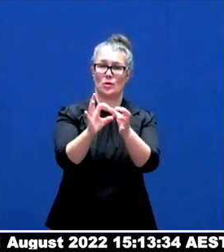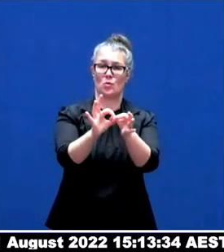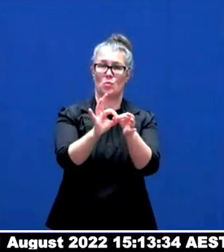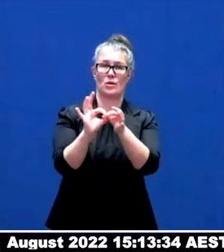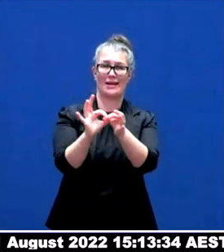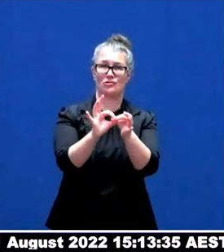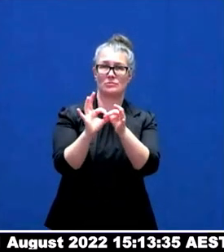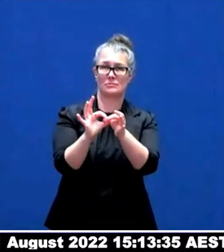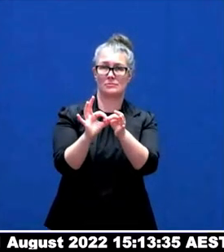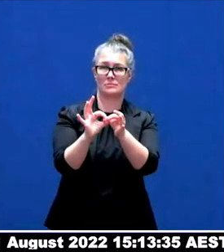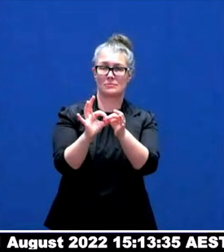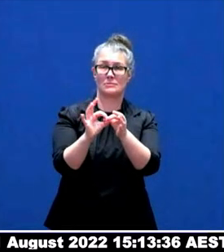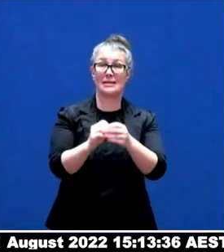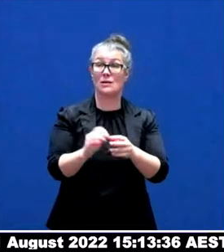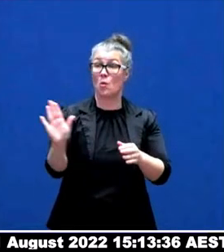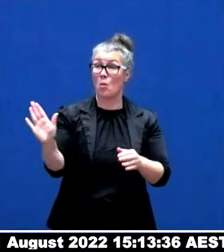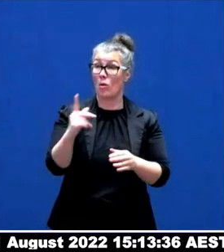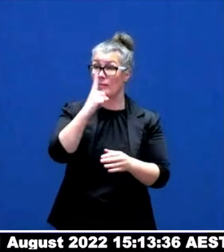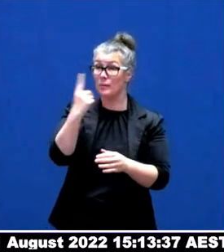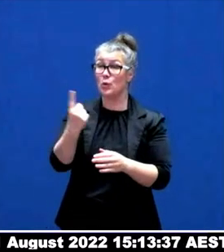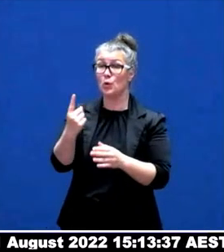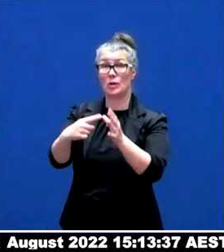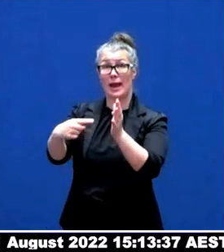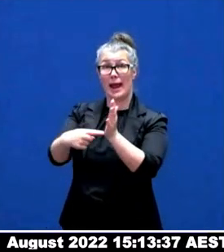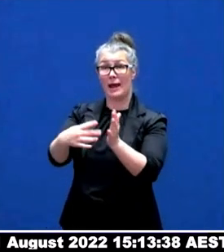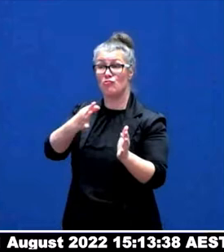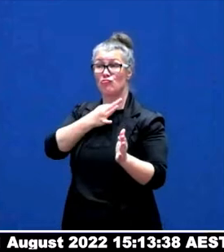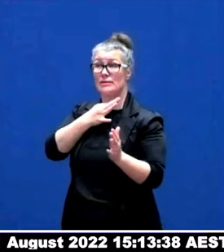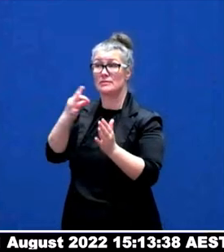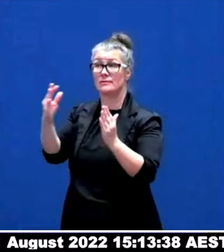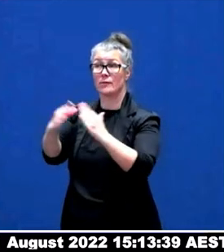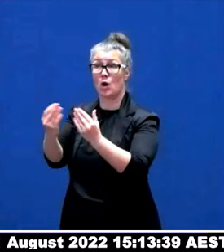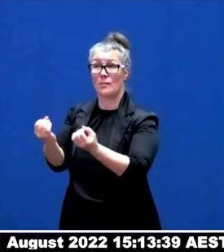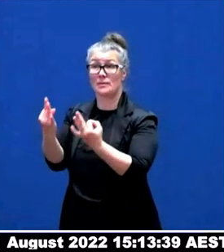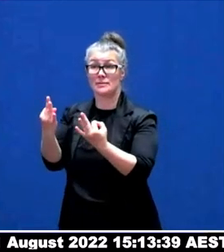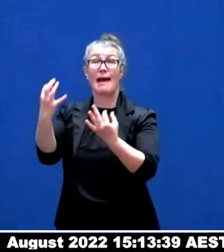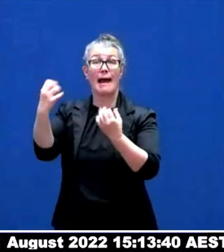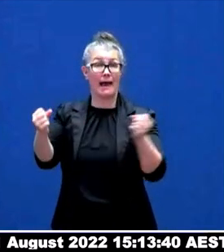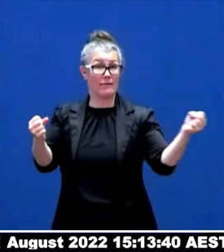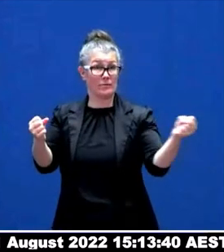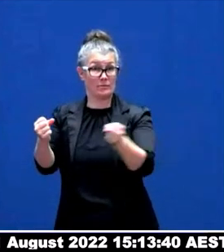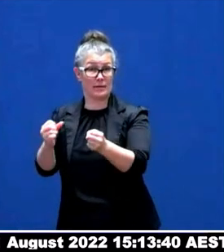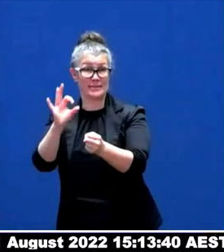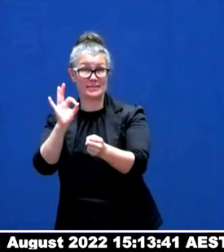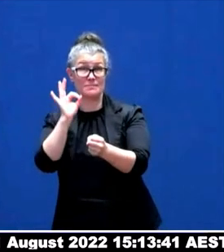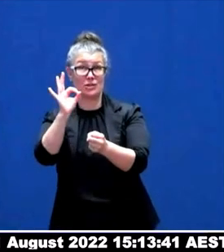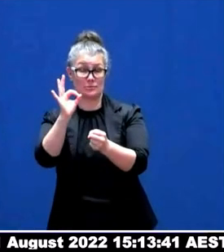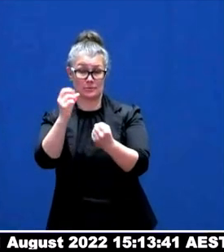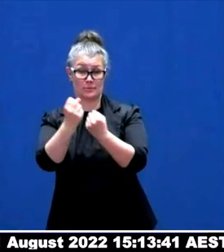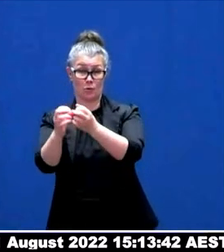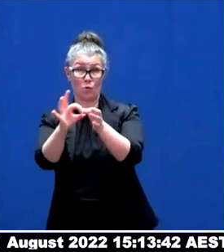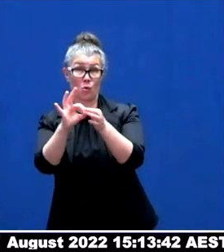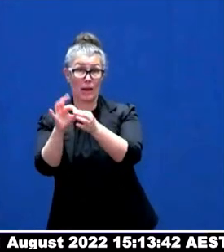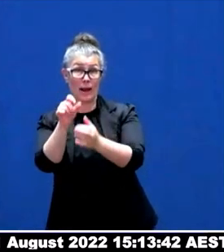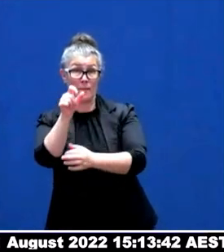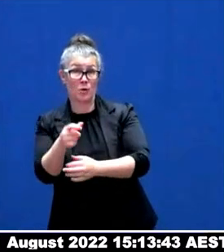everyone at risk of homelessness would have a specialist support coordinator and who are